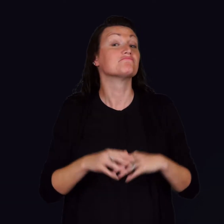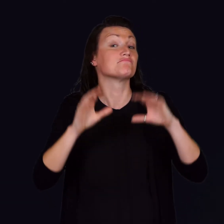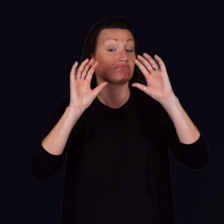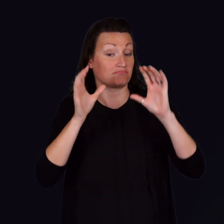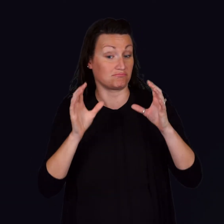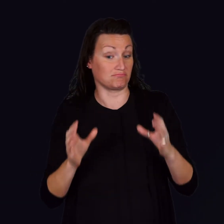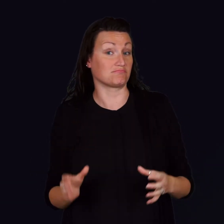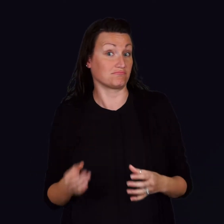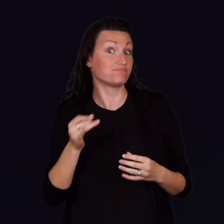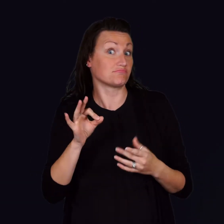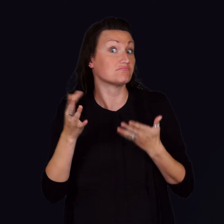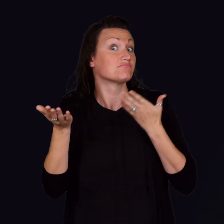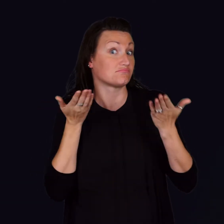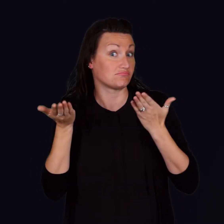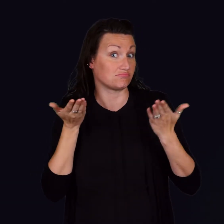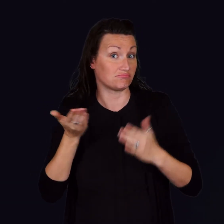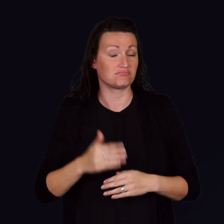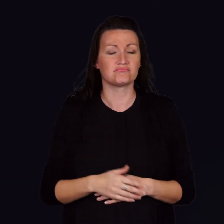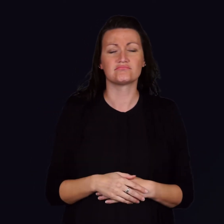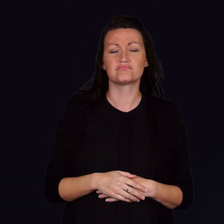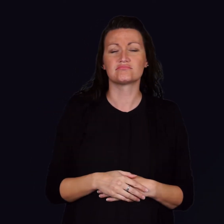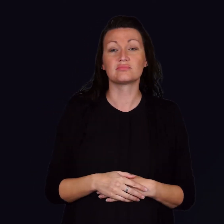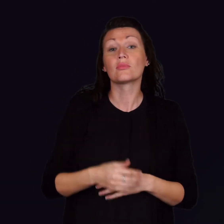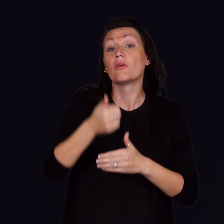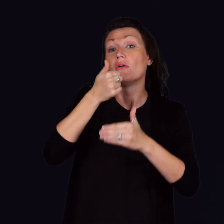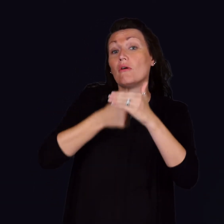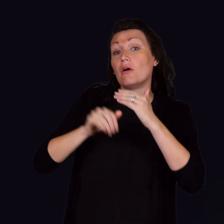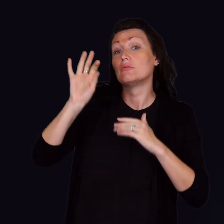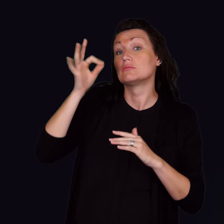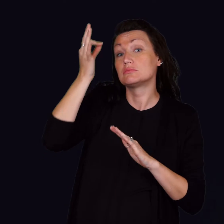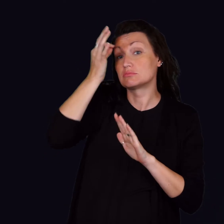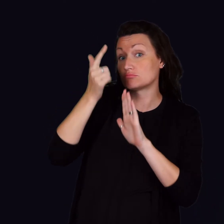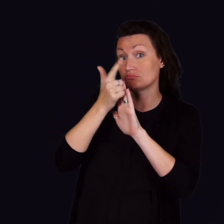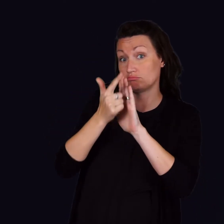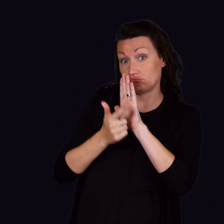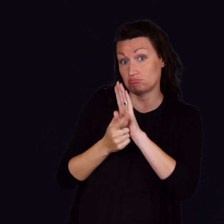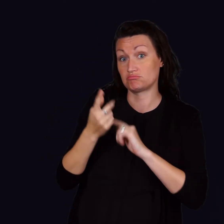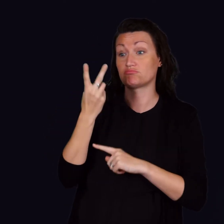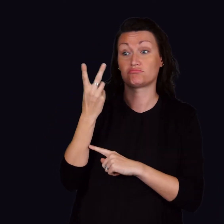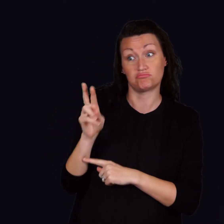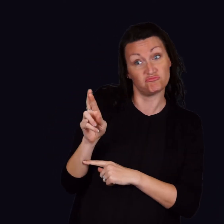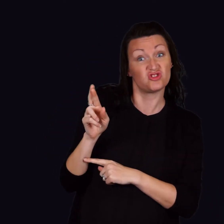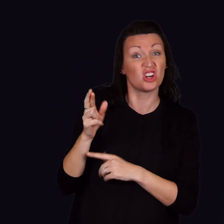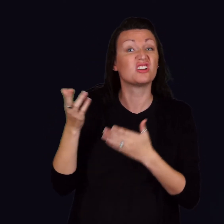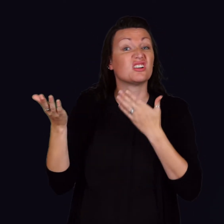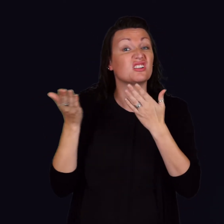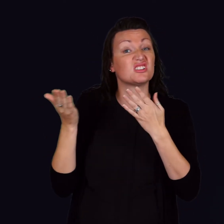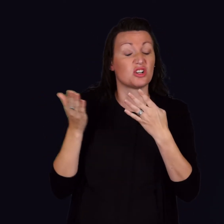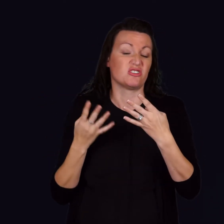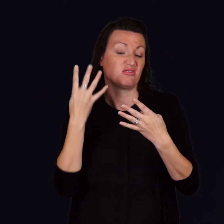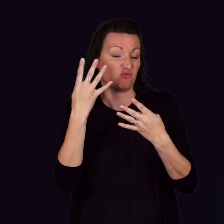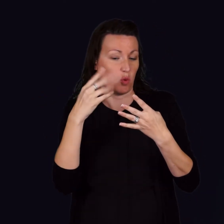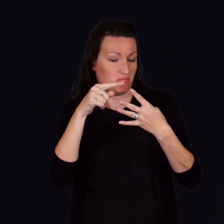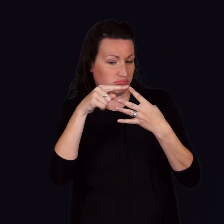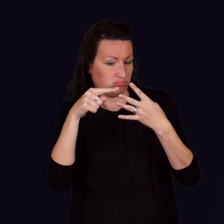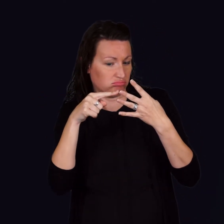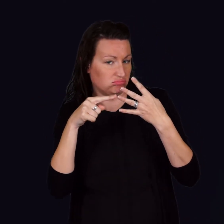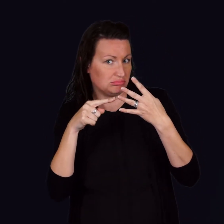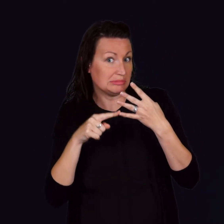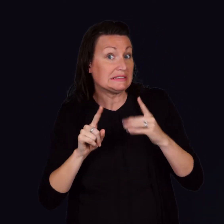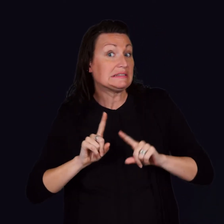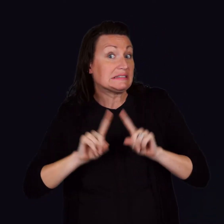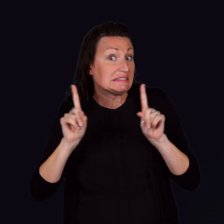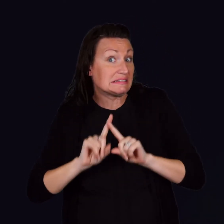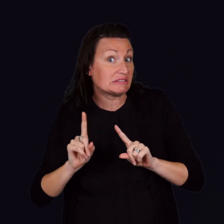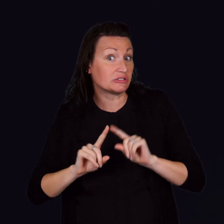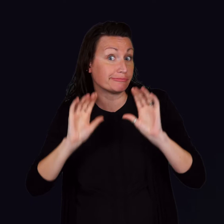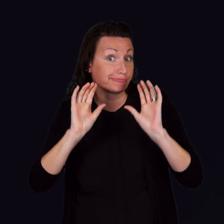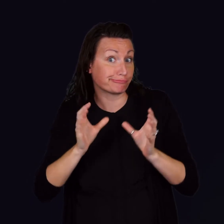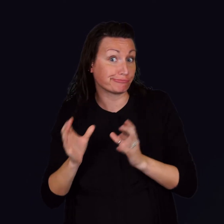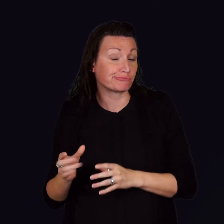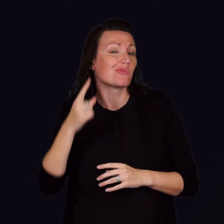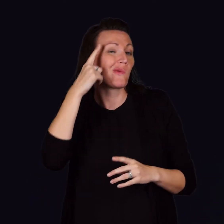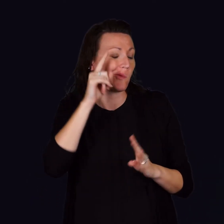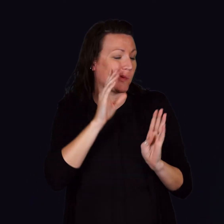Categories of Services: under federal law, VRS serves 4 different categories